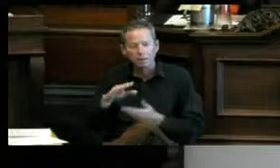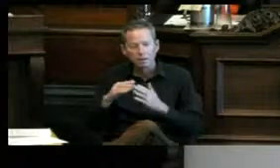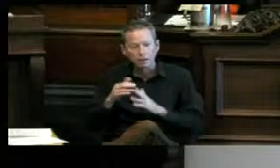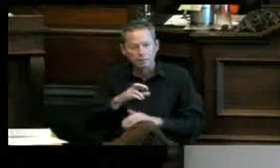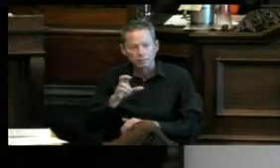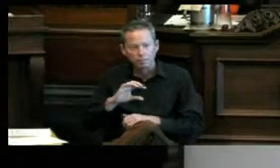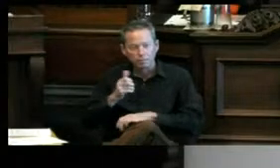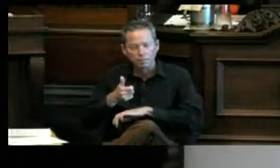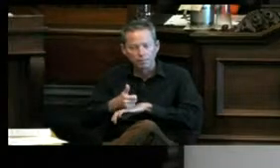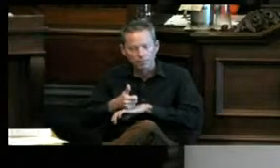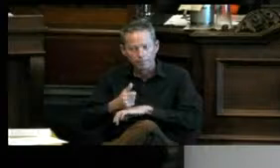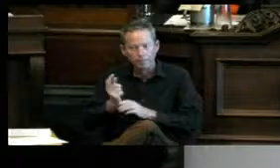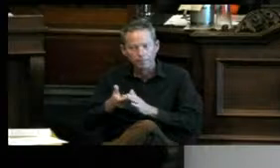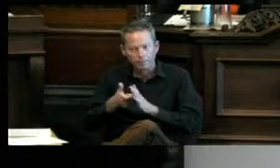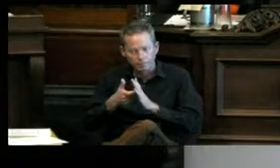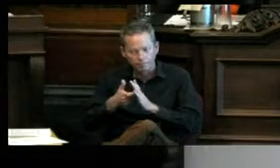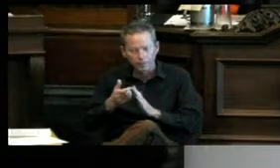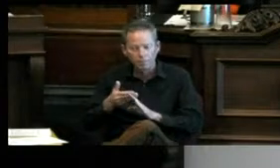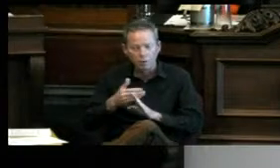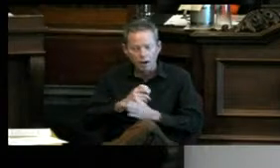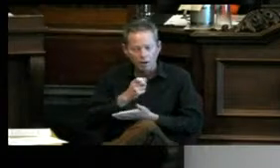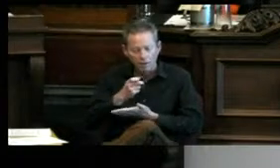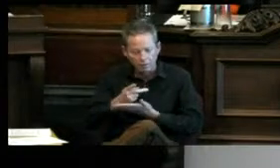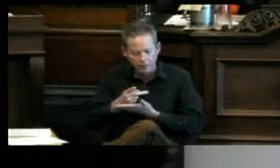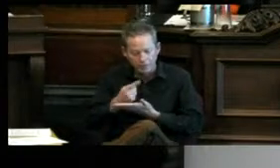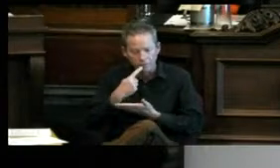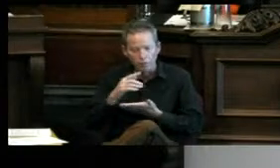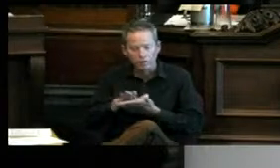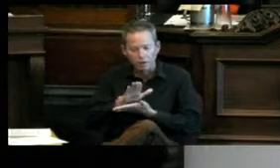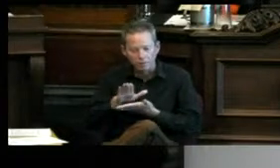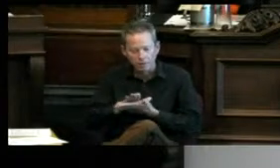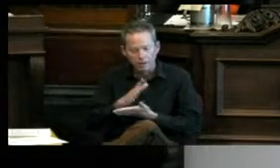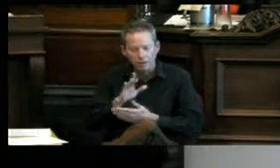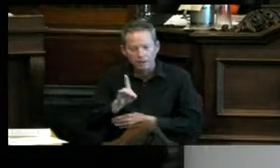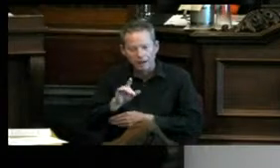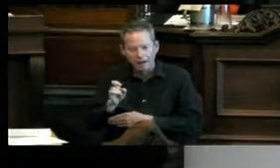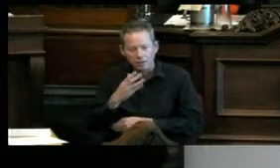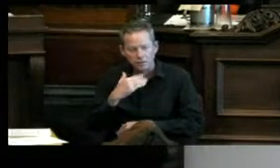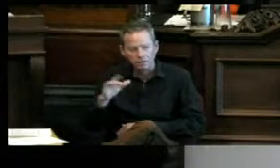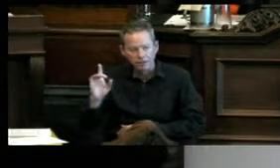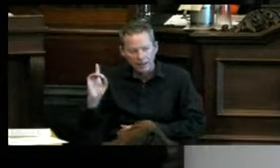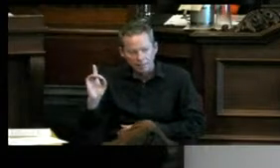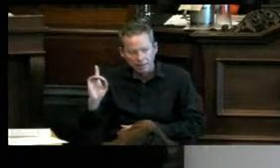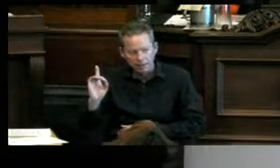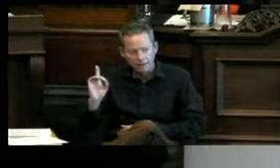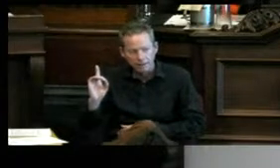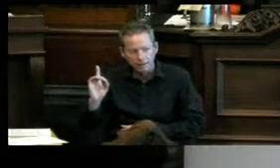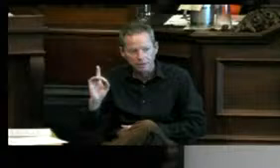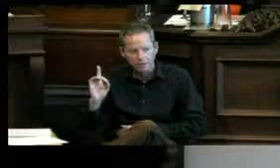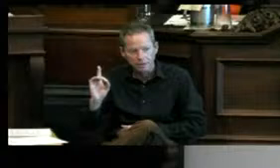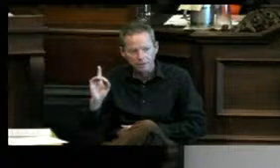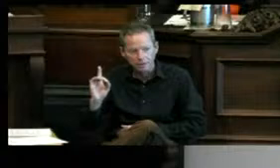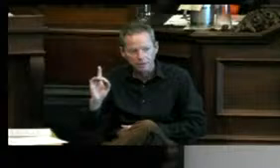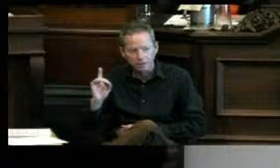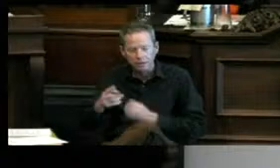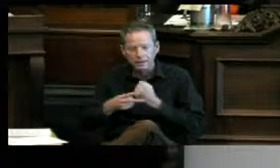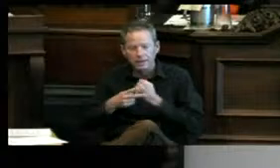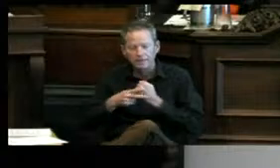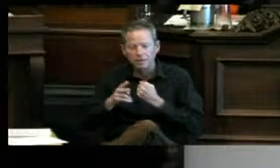drastic rise in the overall annual cost in partnership with MVP. The City of Rochester has put in place a requirement for prior authorization for